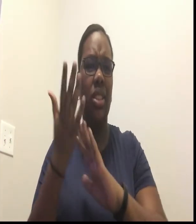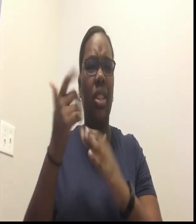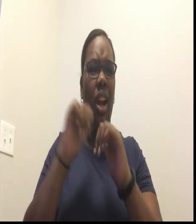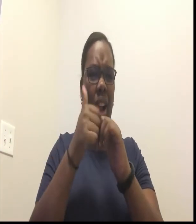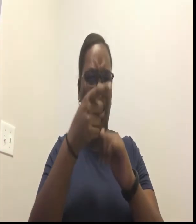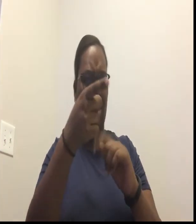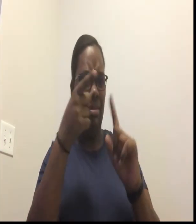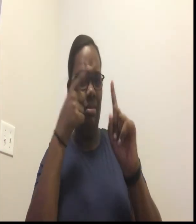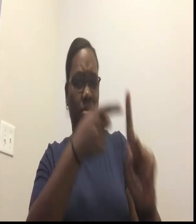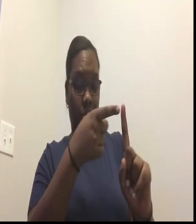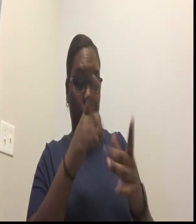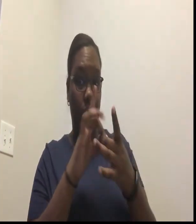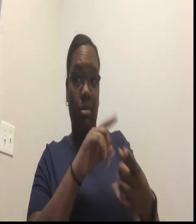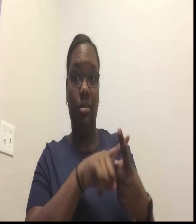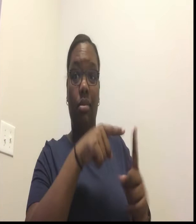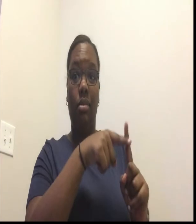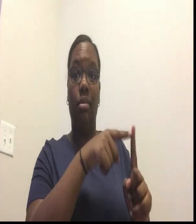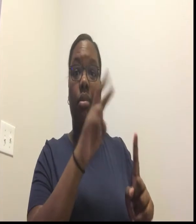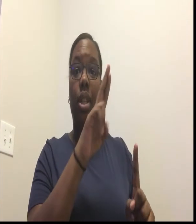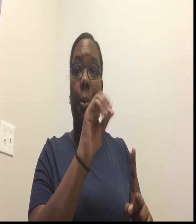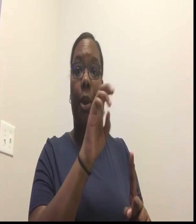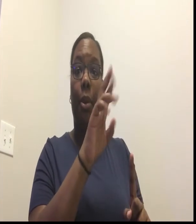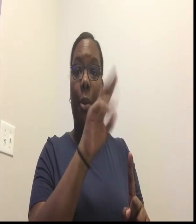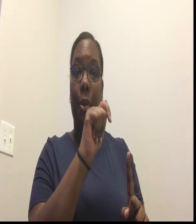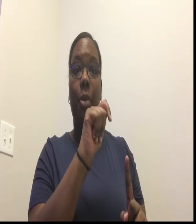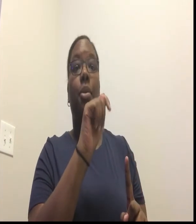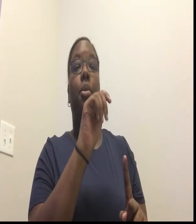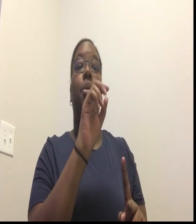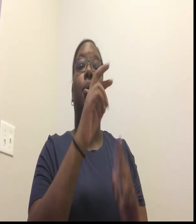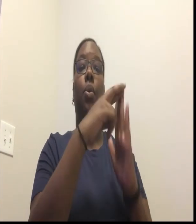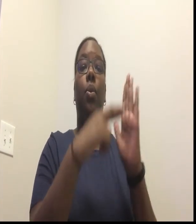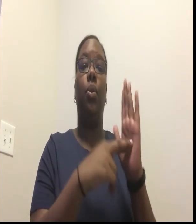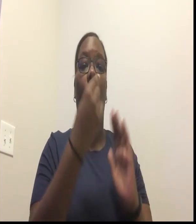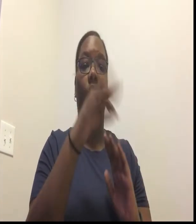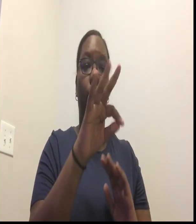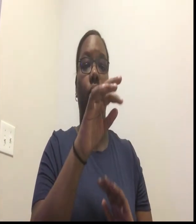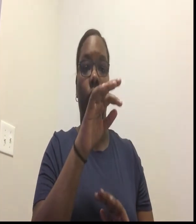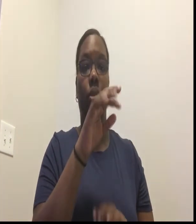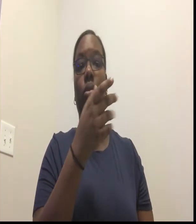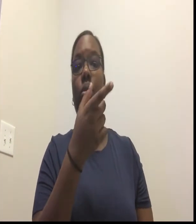parliamentary procedures, but you're confused about something so you ask this